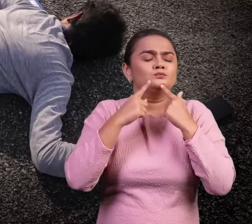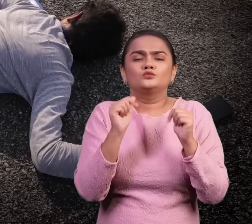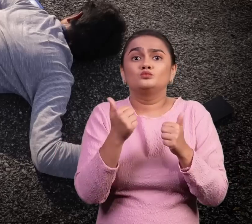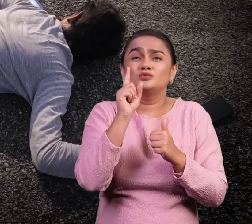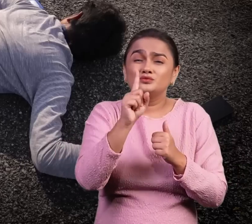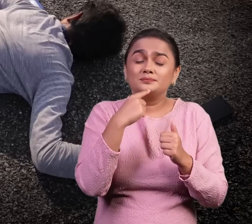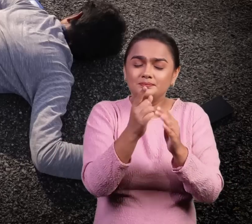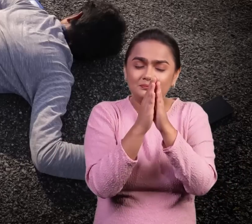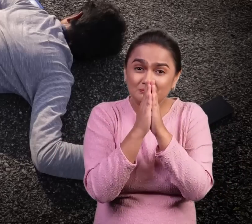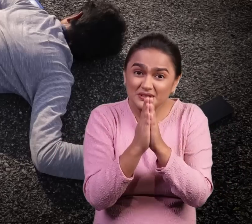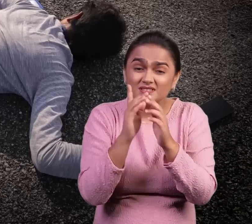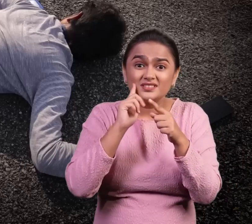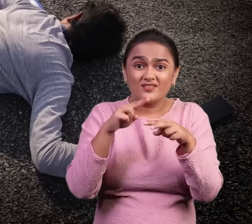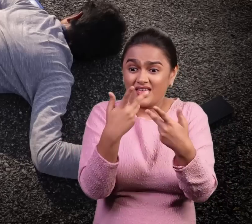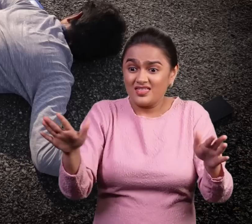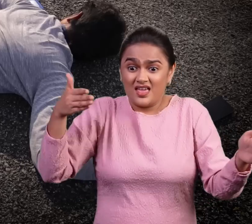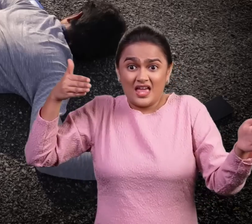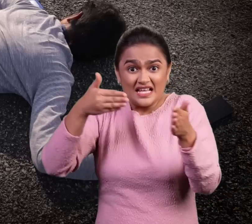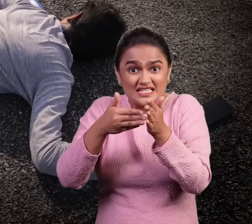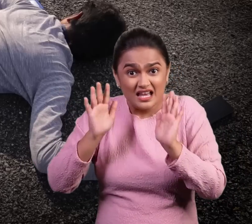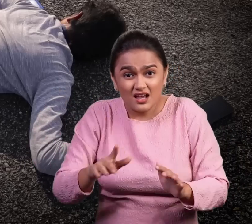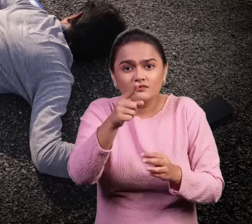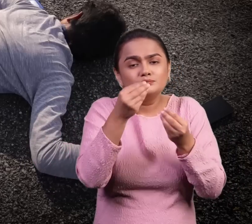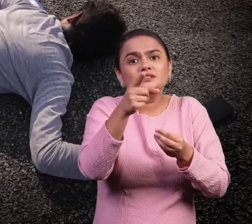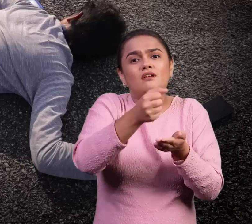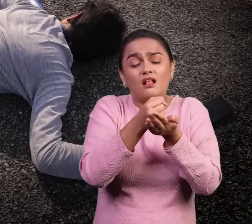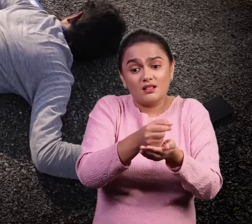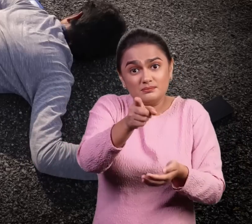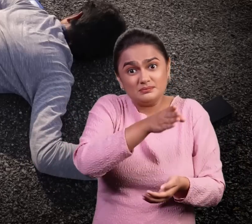So please, if someone meets with an accident, go and help them!